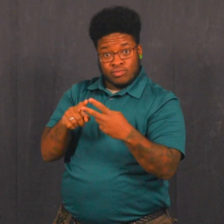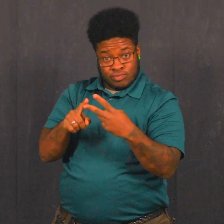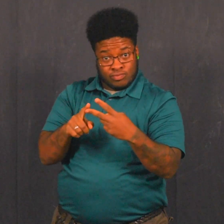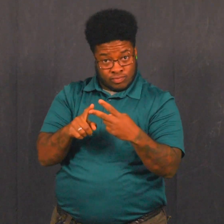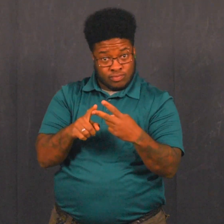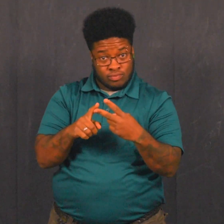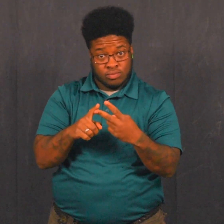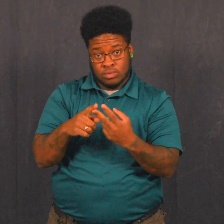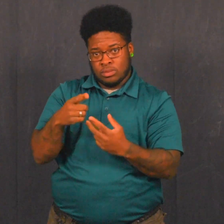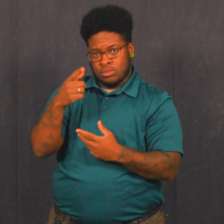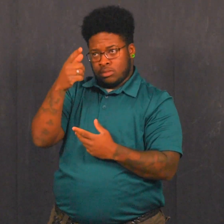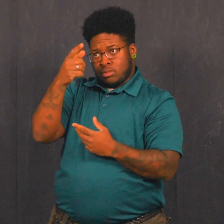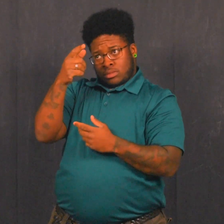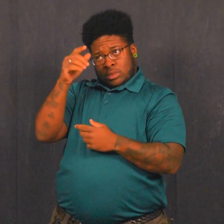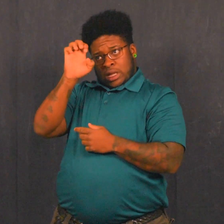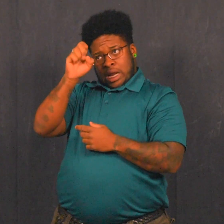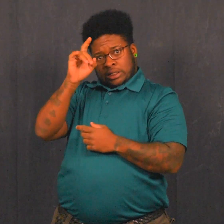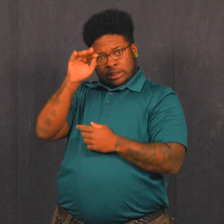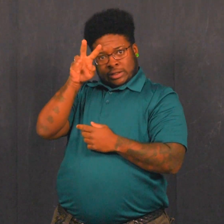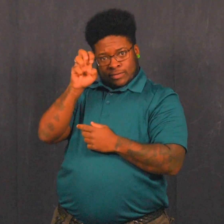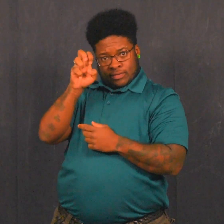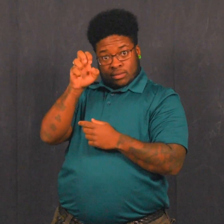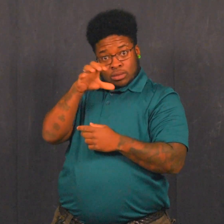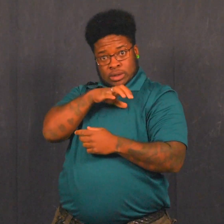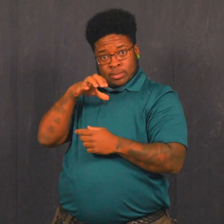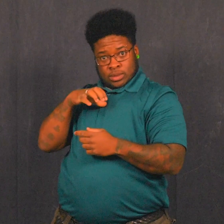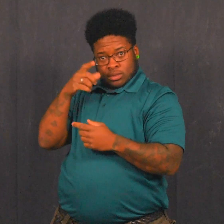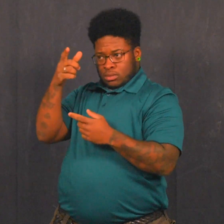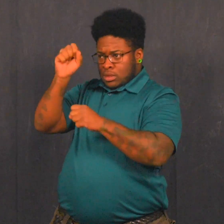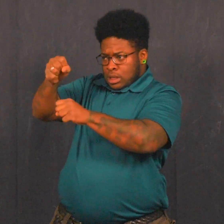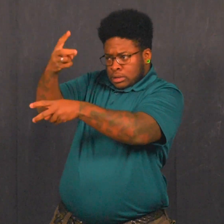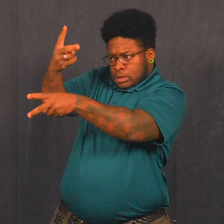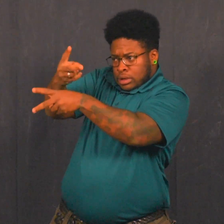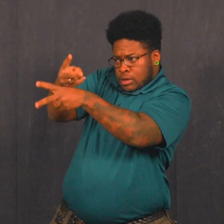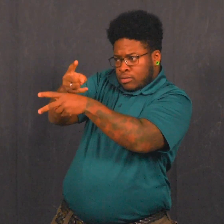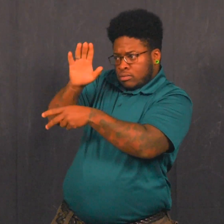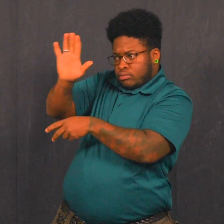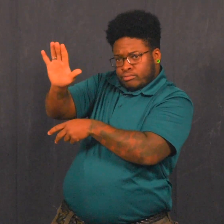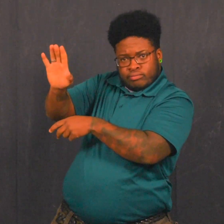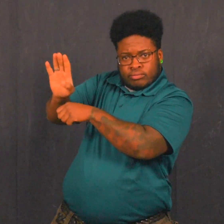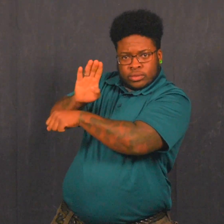Adding an Executive Committee that can take care of business